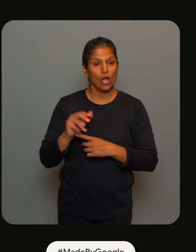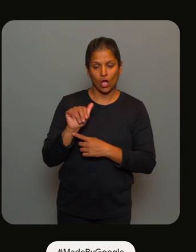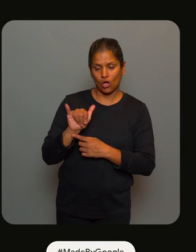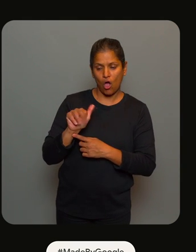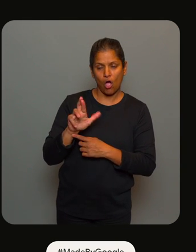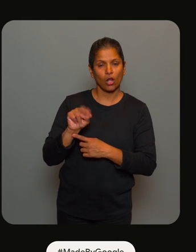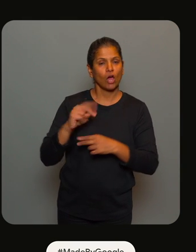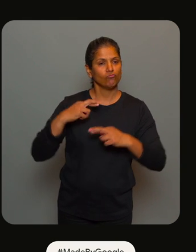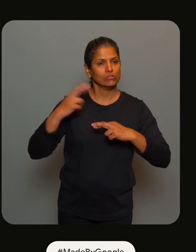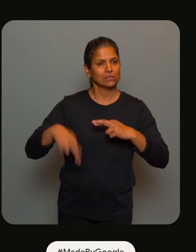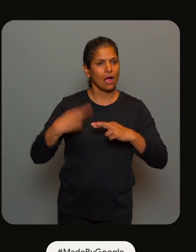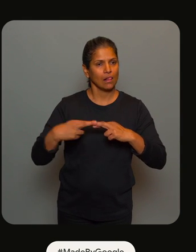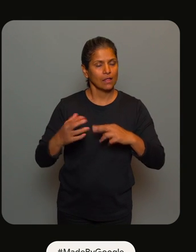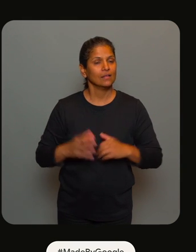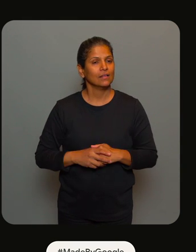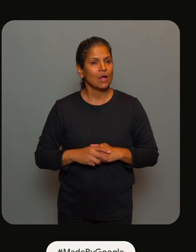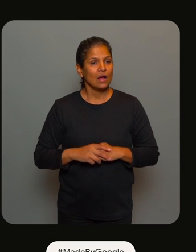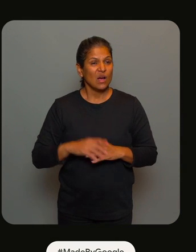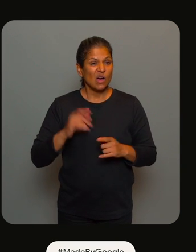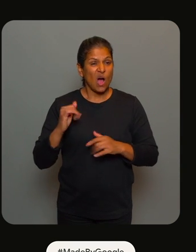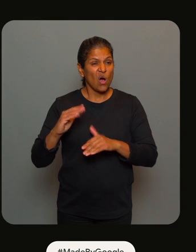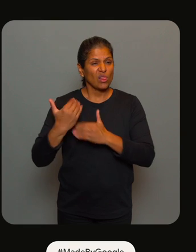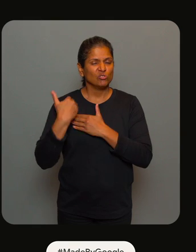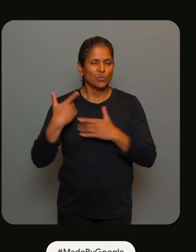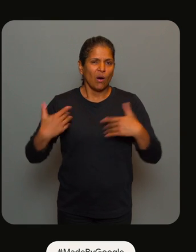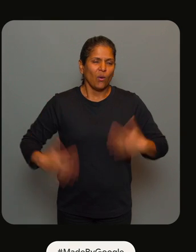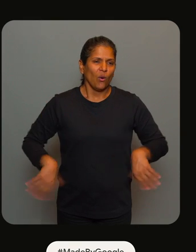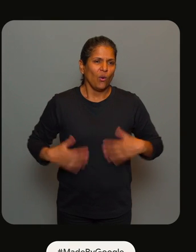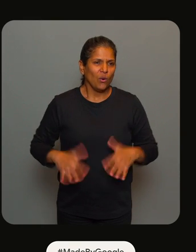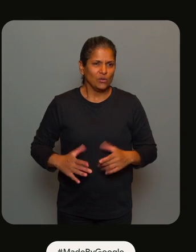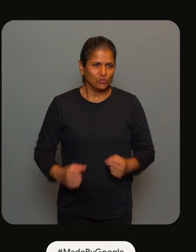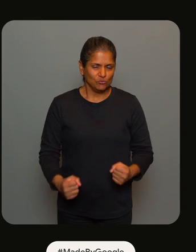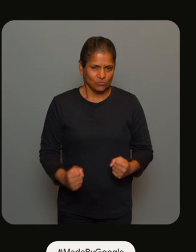We have a deep responsibility to create sustainable technologies.